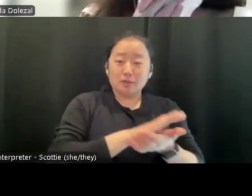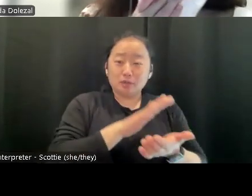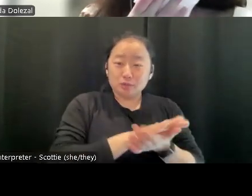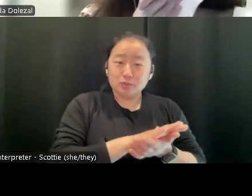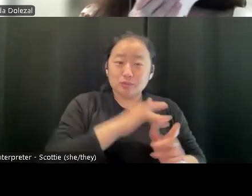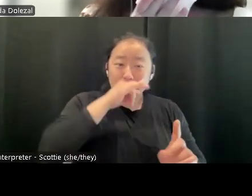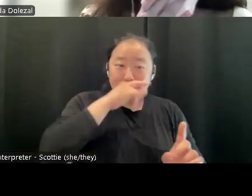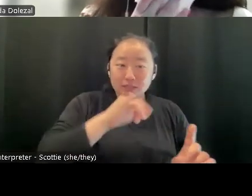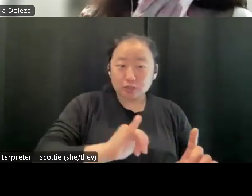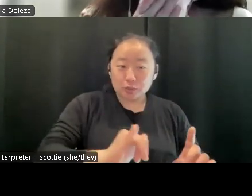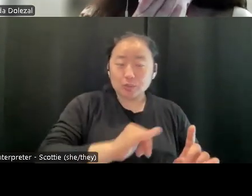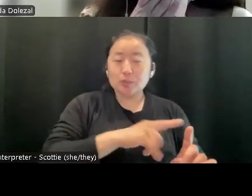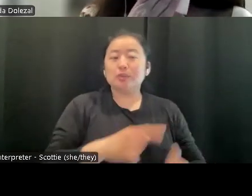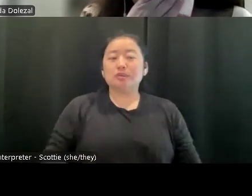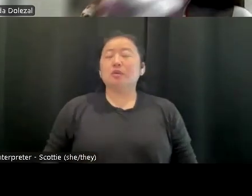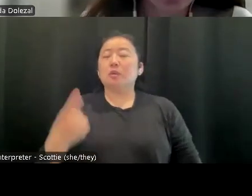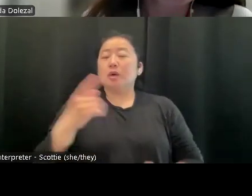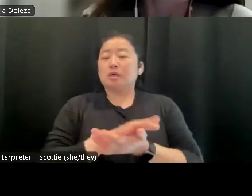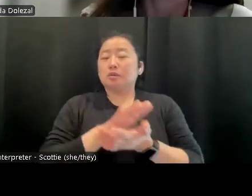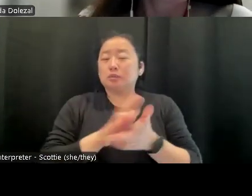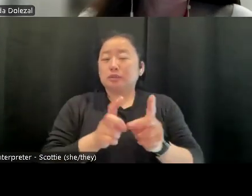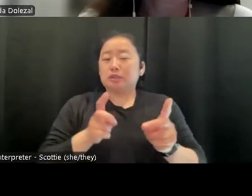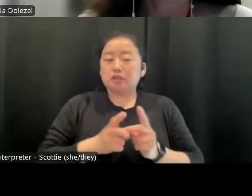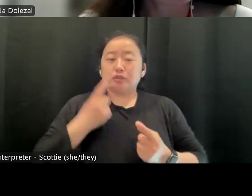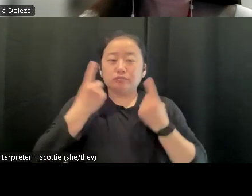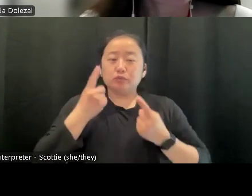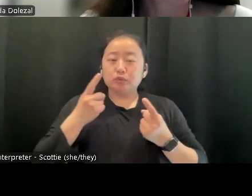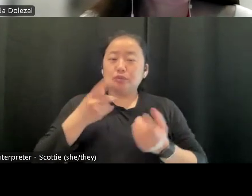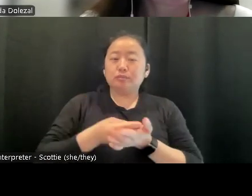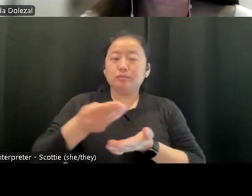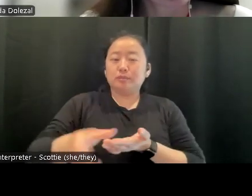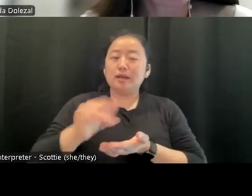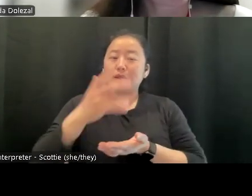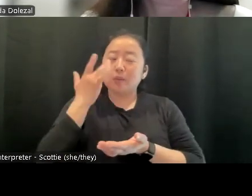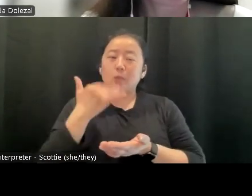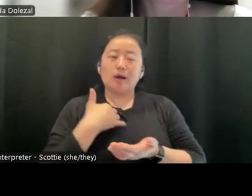so more can enjoy physical group activities. They recently submitted a grant and were awarded